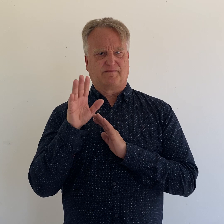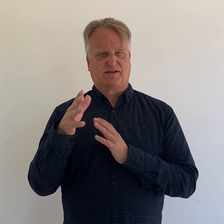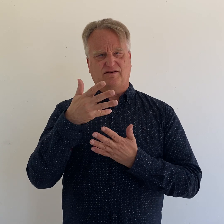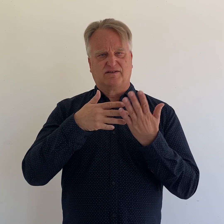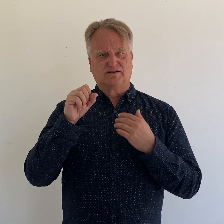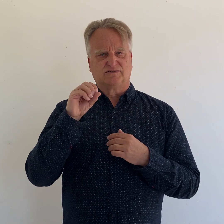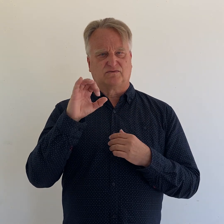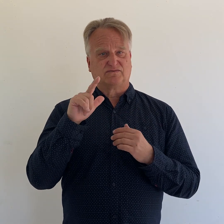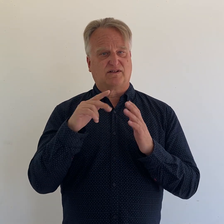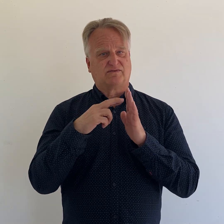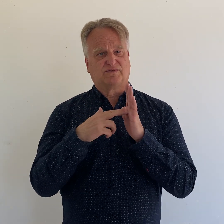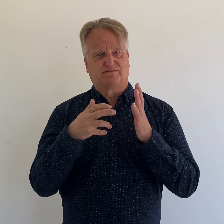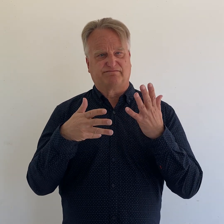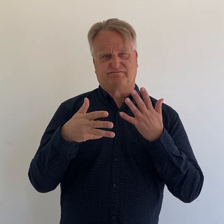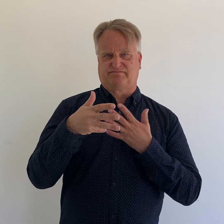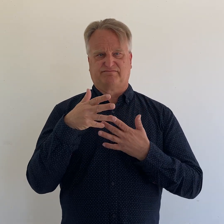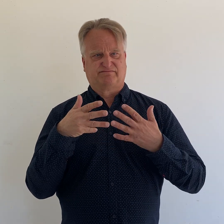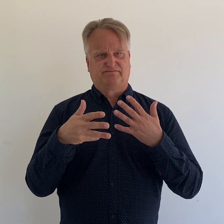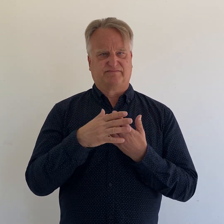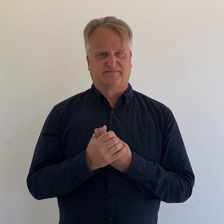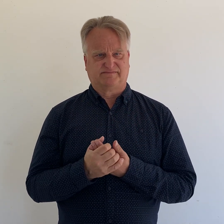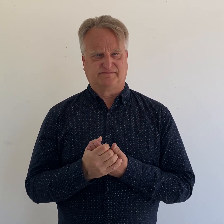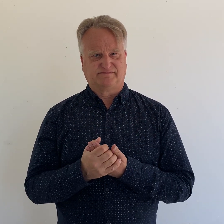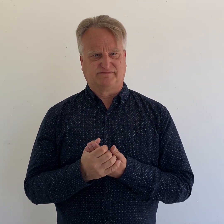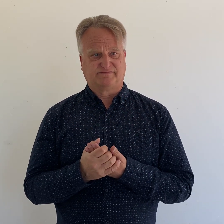a unique culture was developed with language and social rules of interaction formalized.